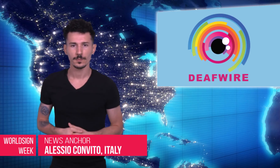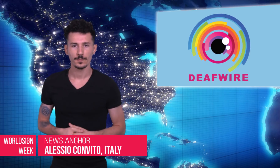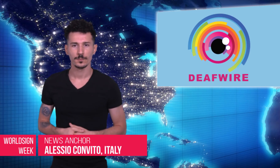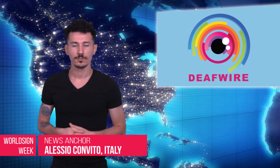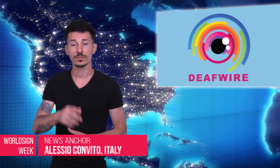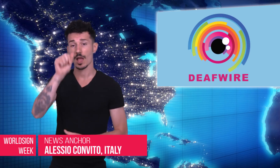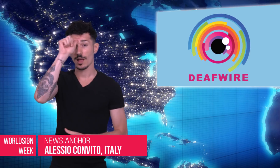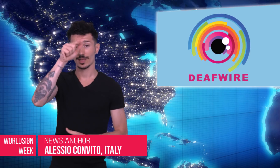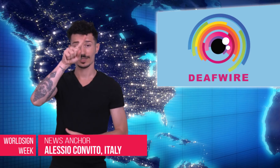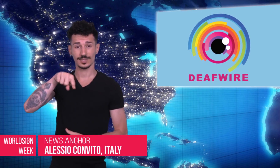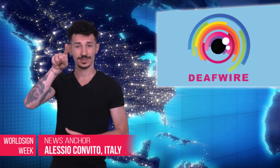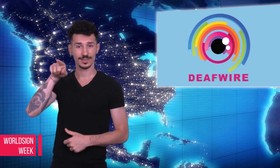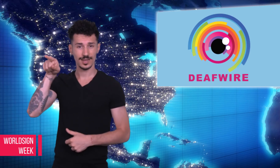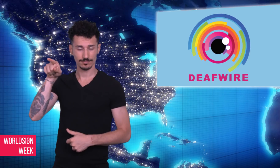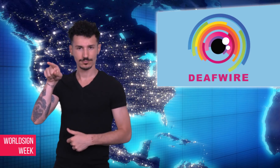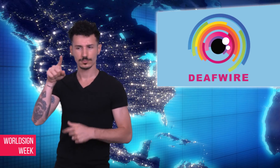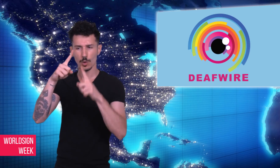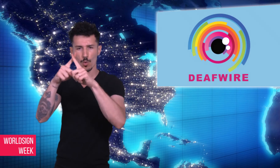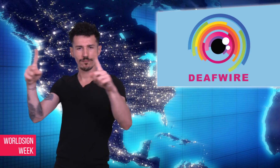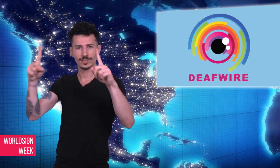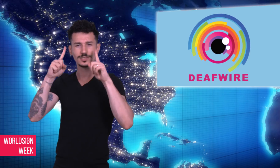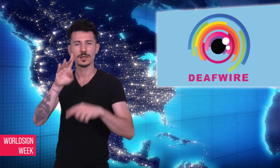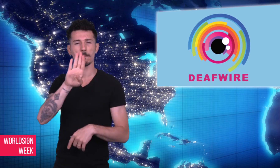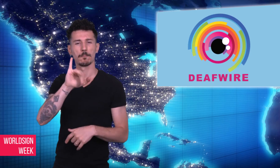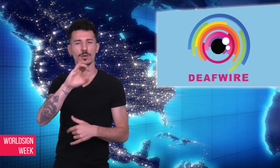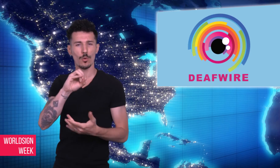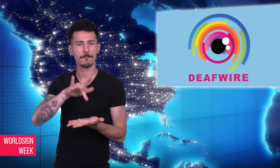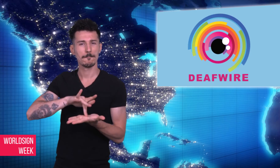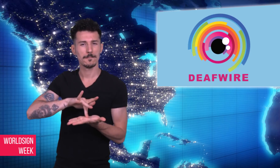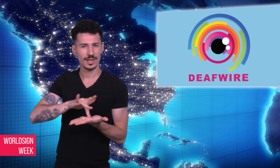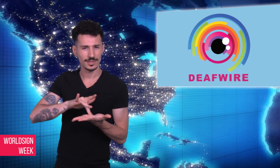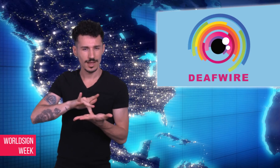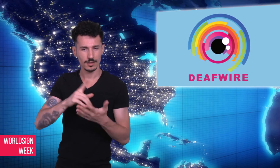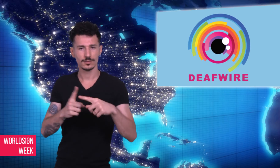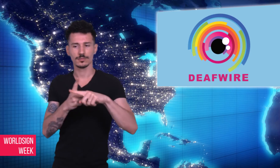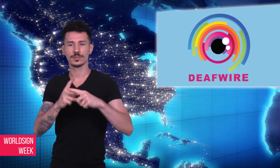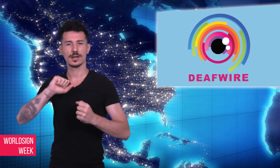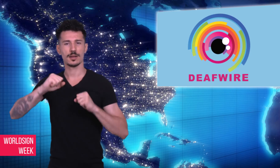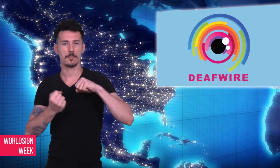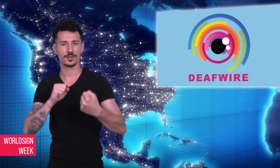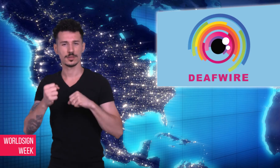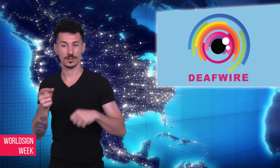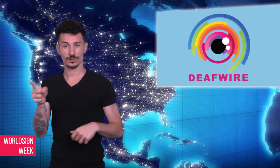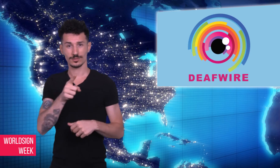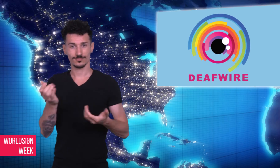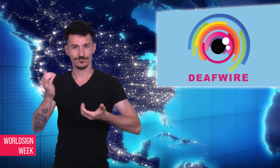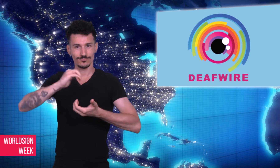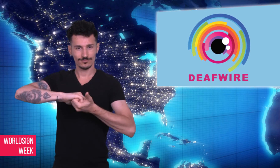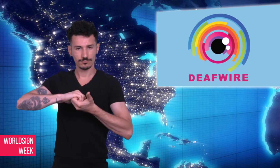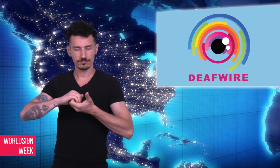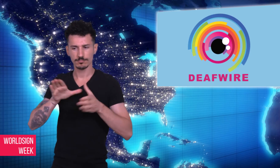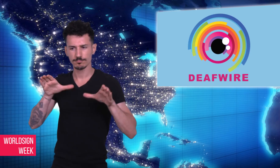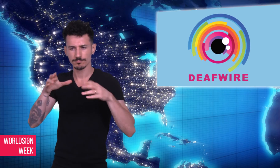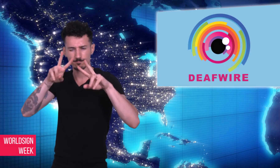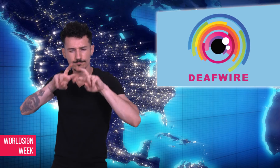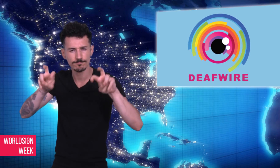A joint study by India biomedical and rehabilitation universities have